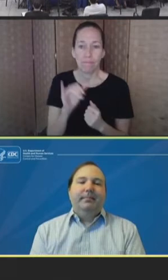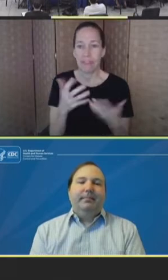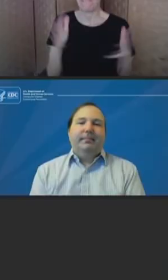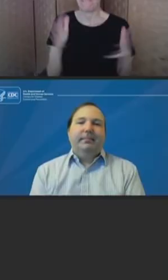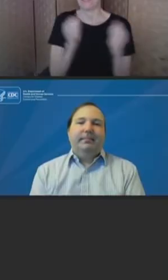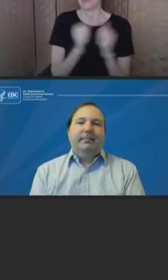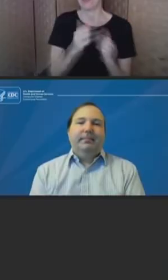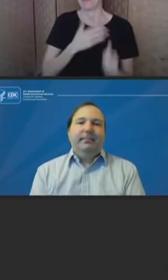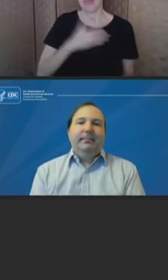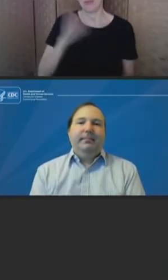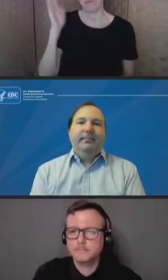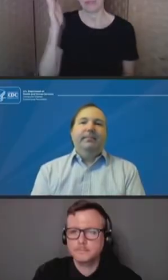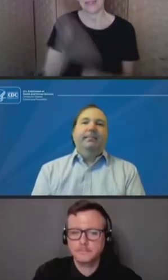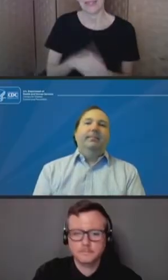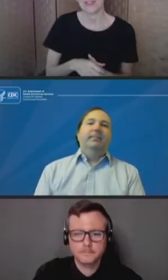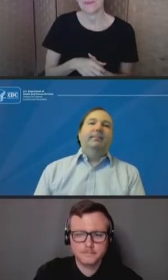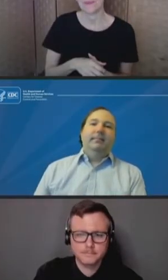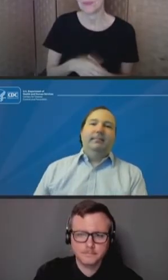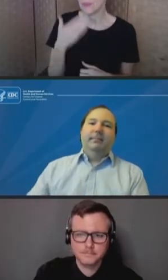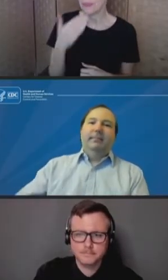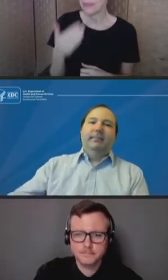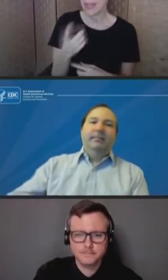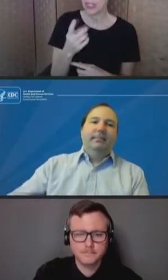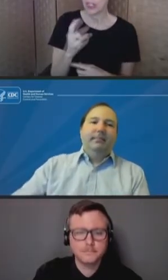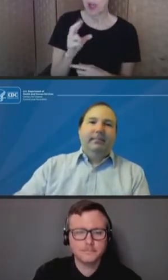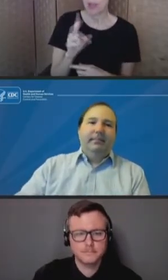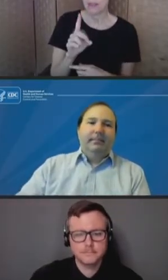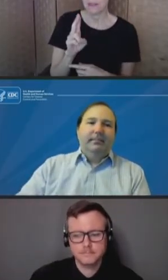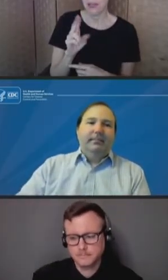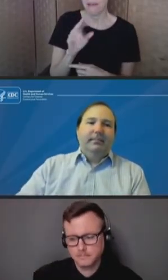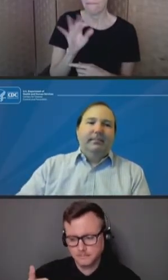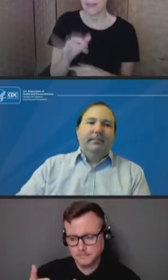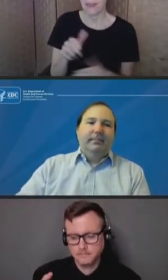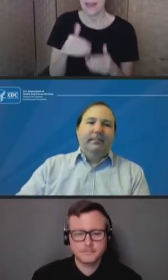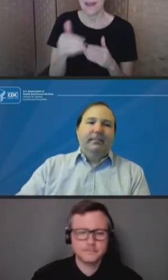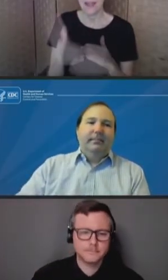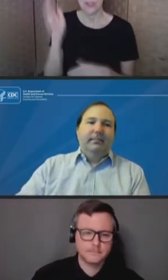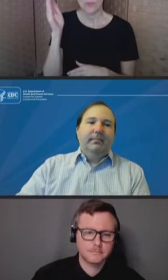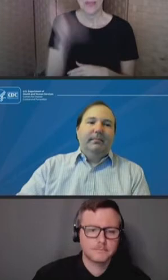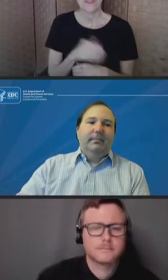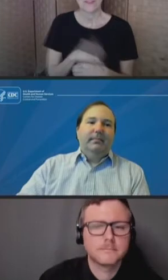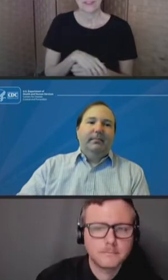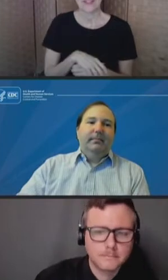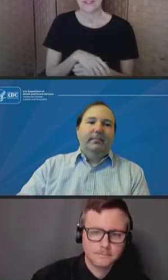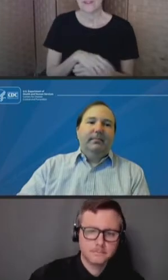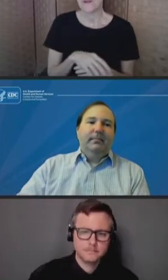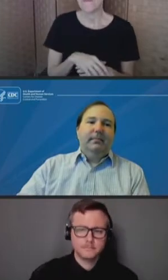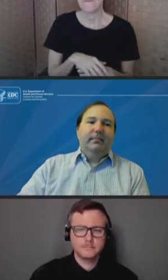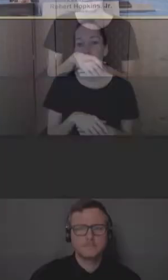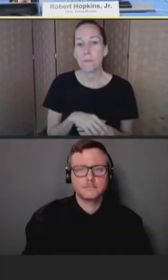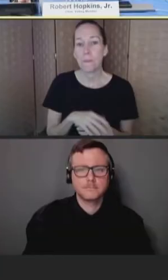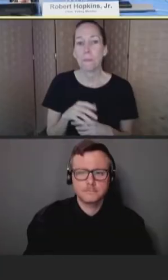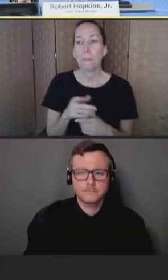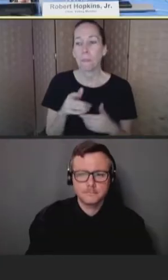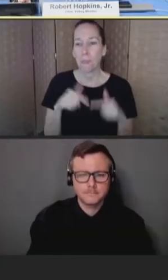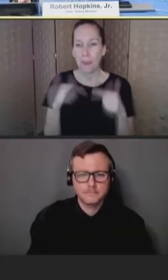Thank you, Dr. Duffy. Our next presentation is Dr. Limone Collins. He'll be talking from the podium.